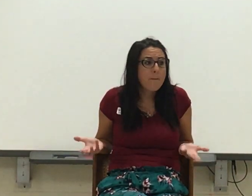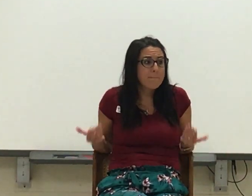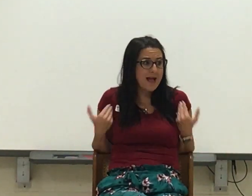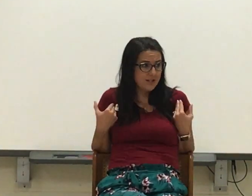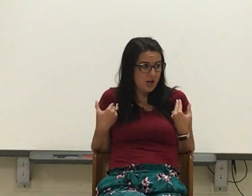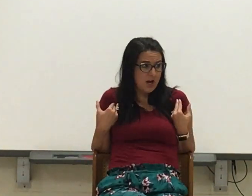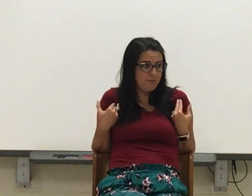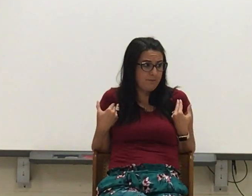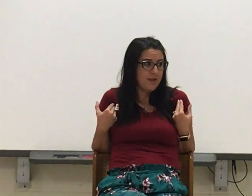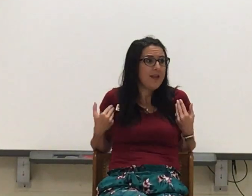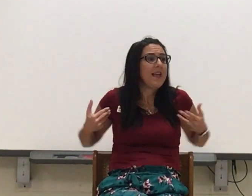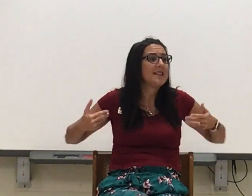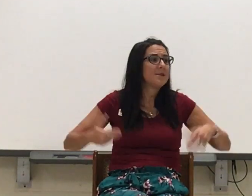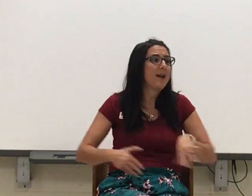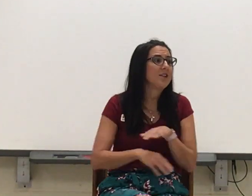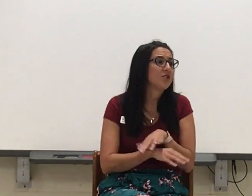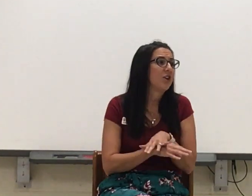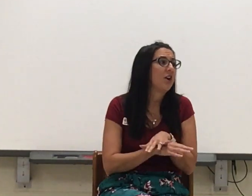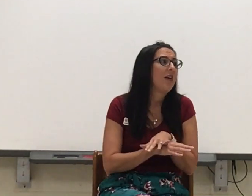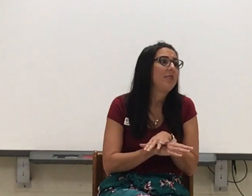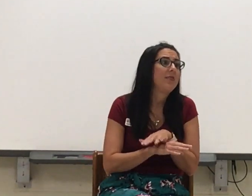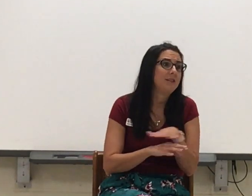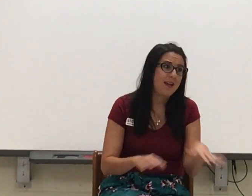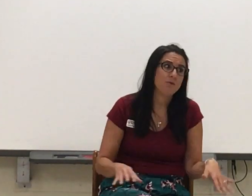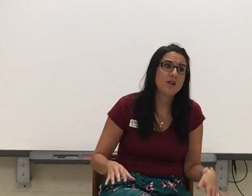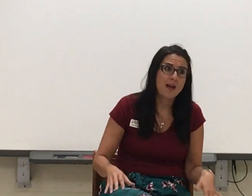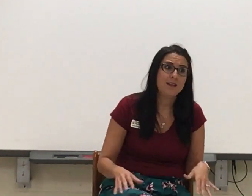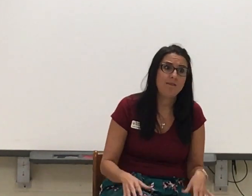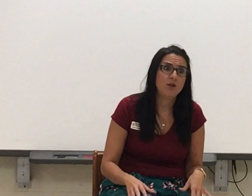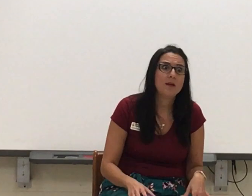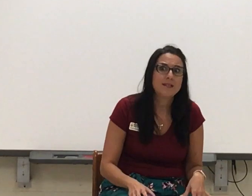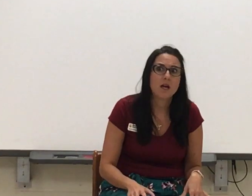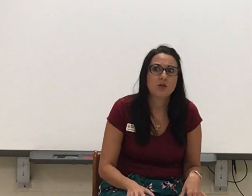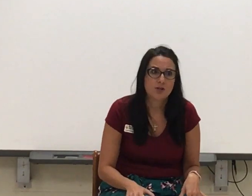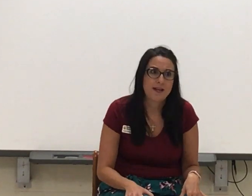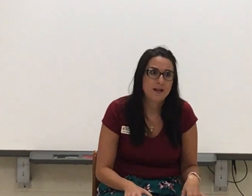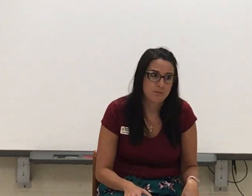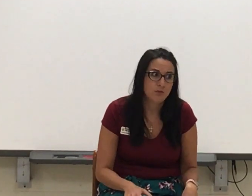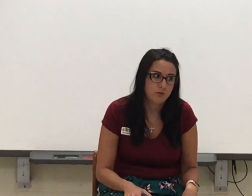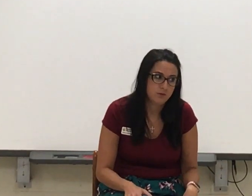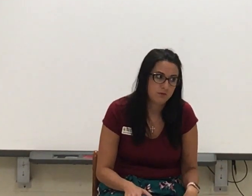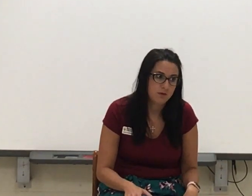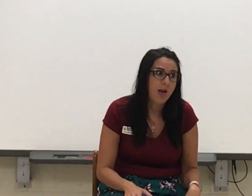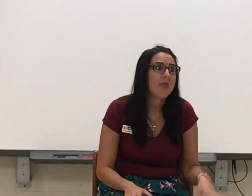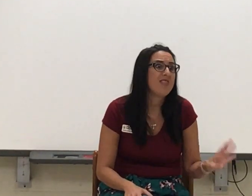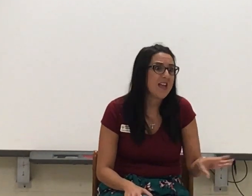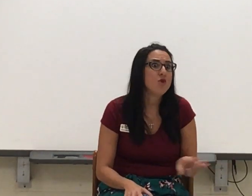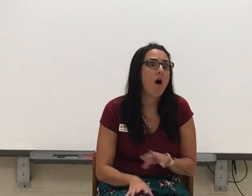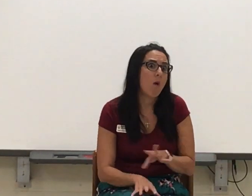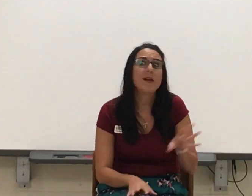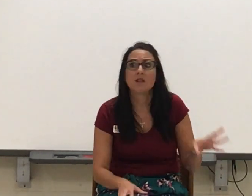So my job is to make sure that the language I give you is understandable. That you always